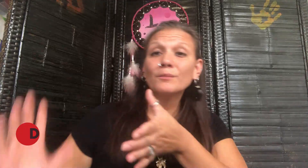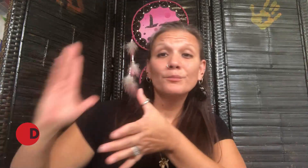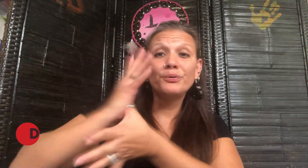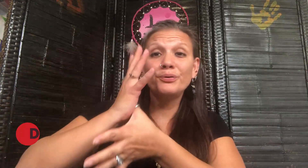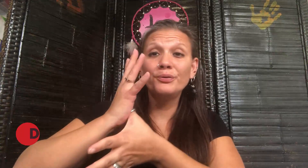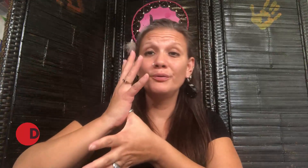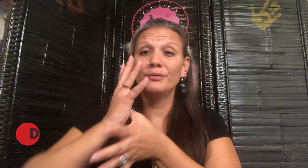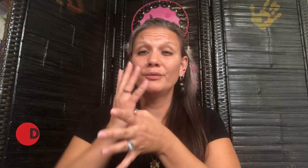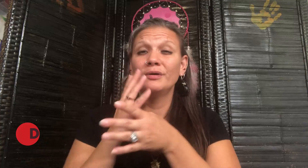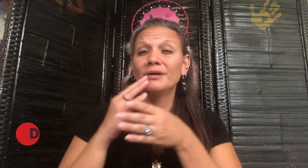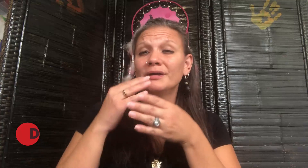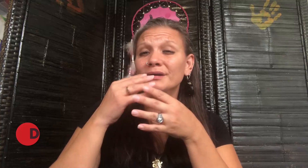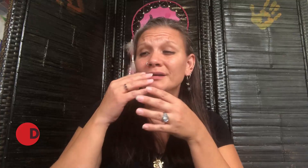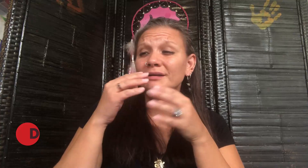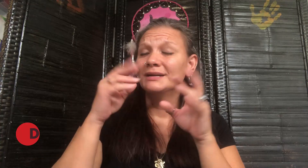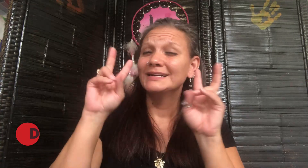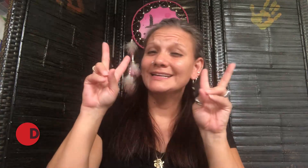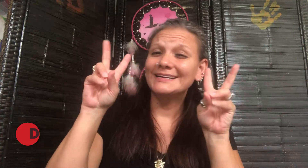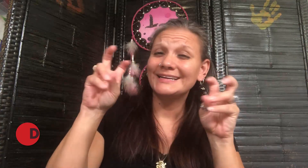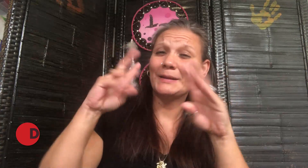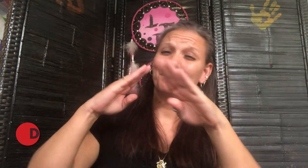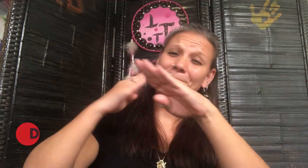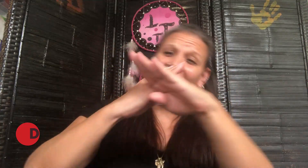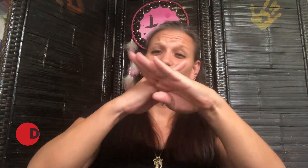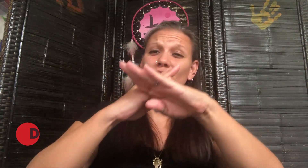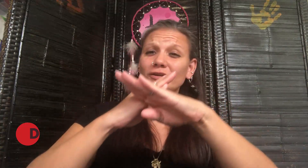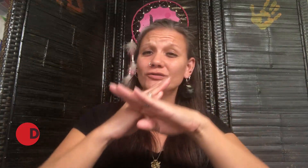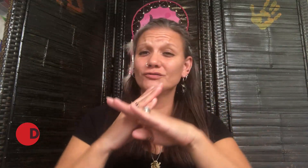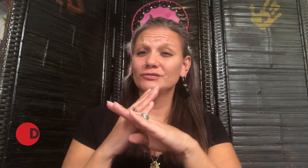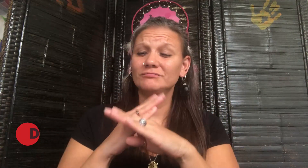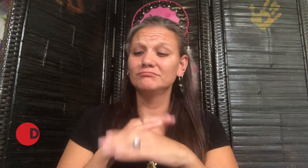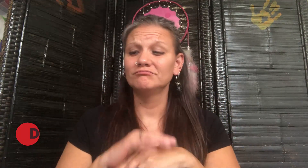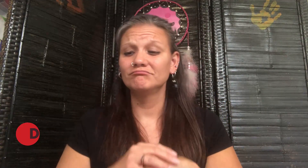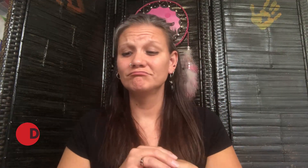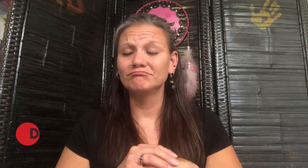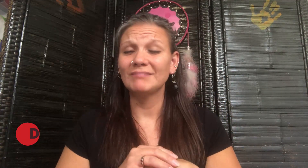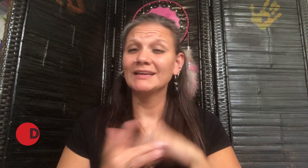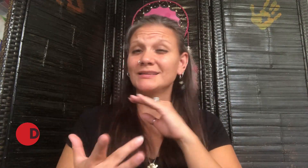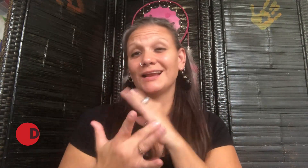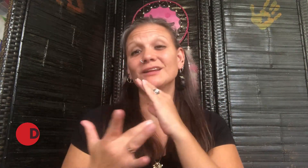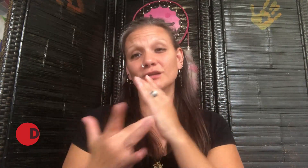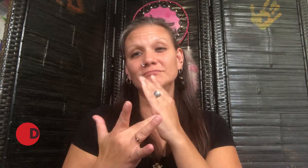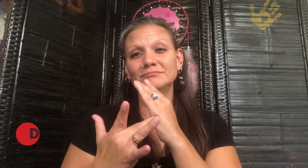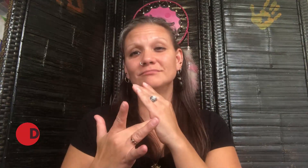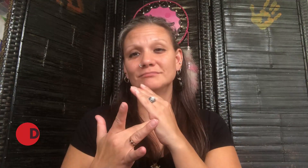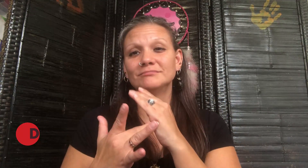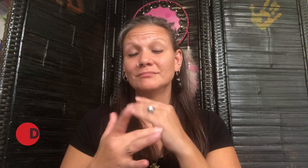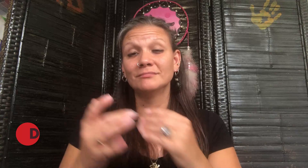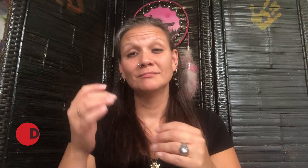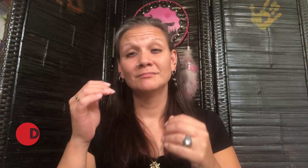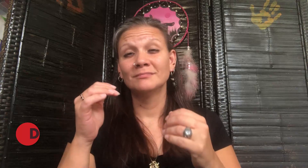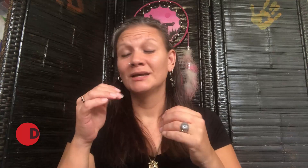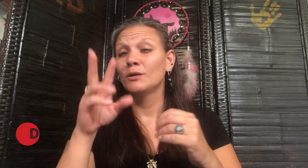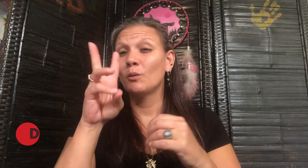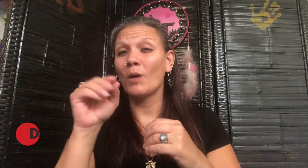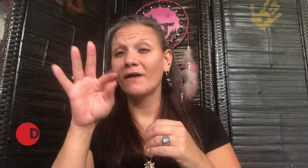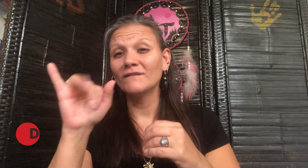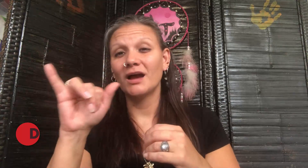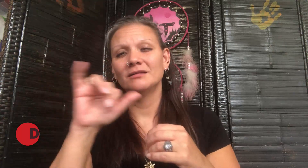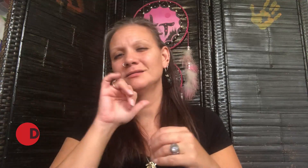Our primary issue or barrier is technology.